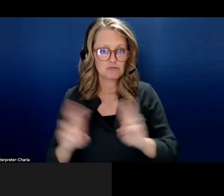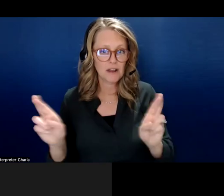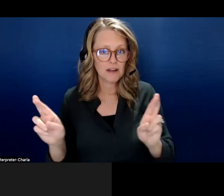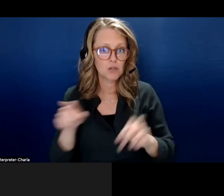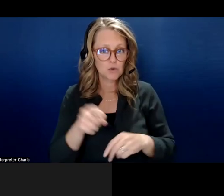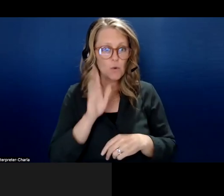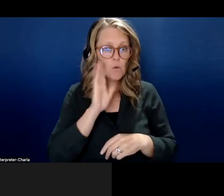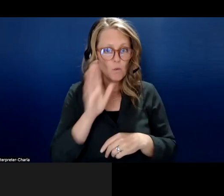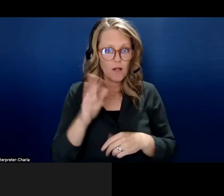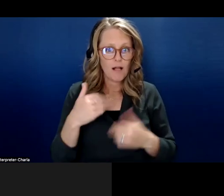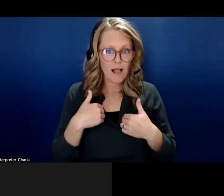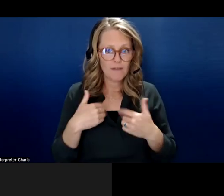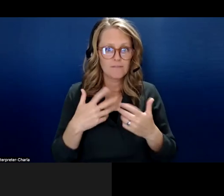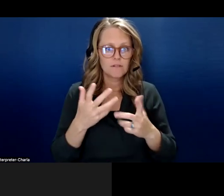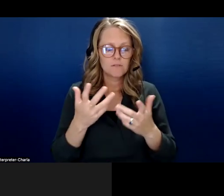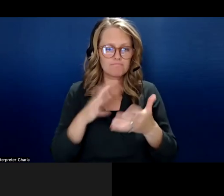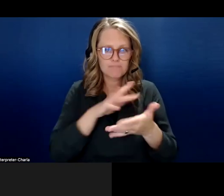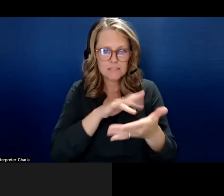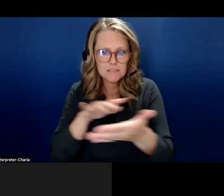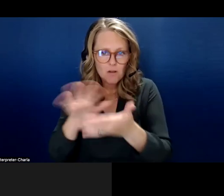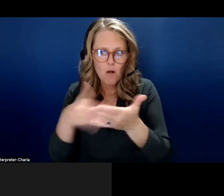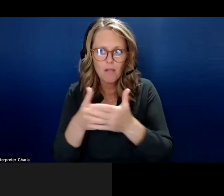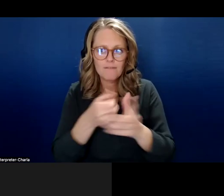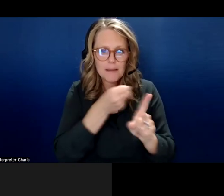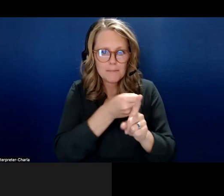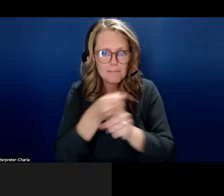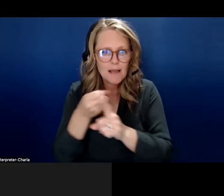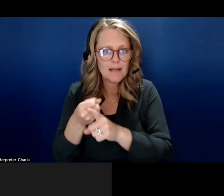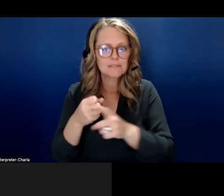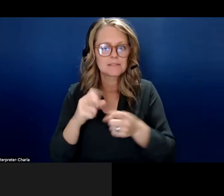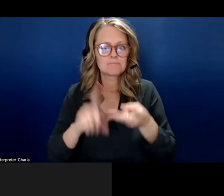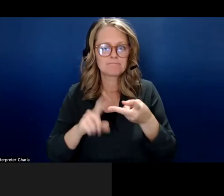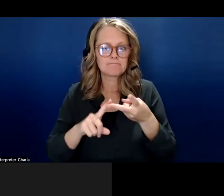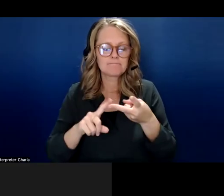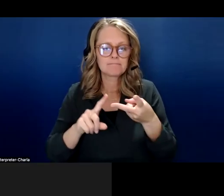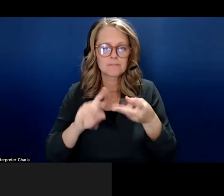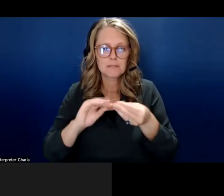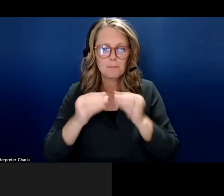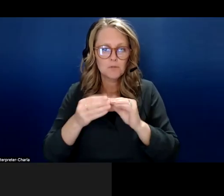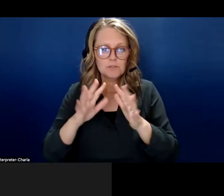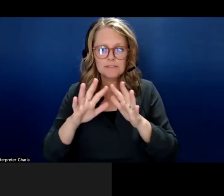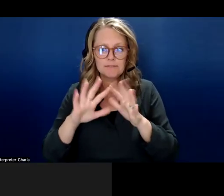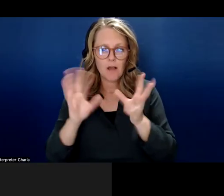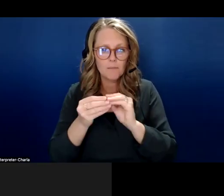air quality, all of that, vehicle miles traveled, traffic to adjacent neighborhoods,